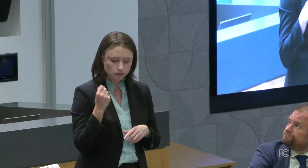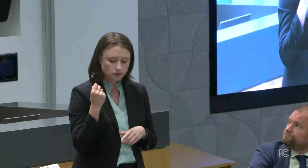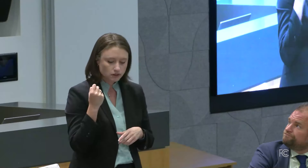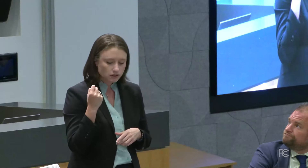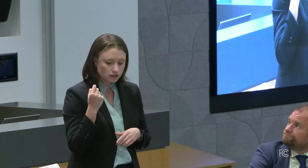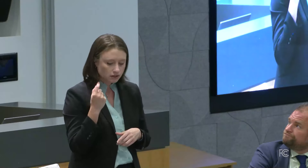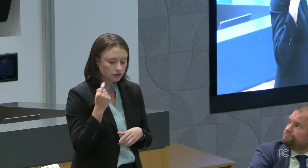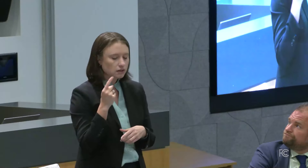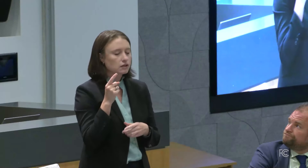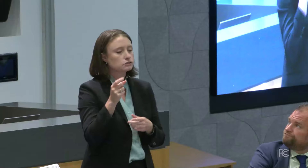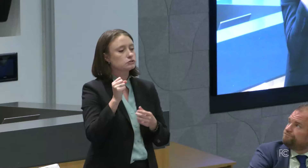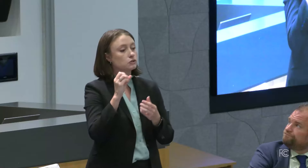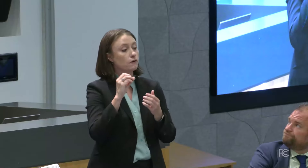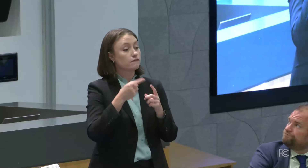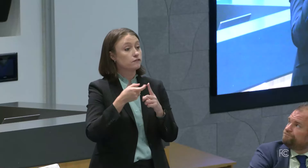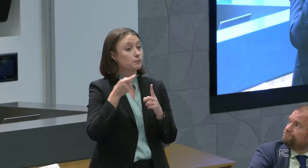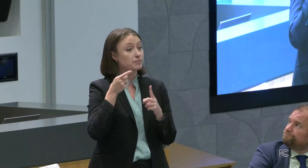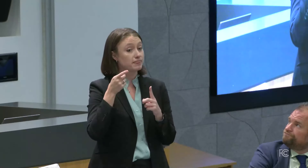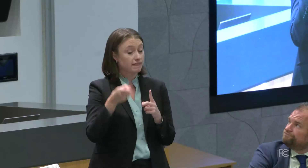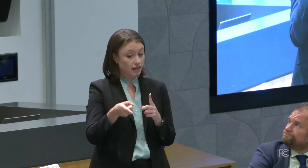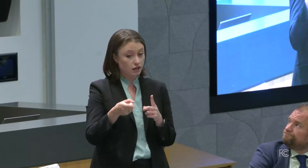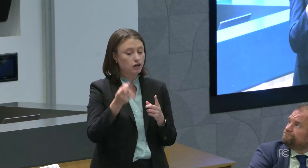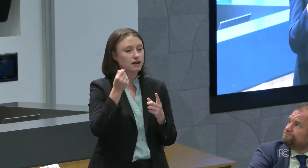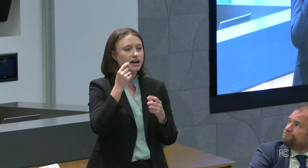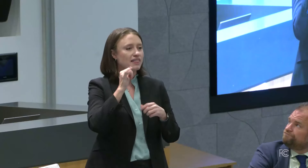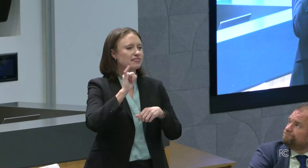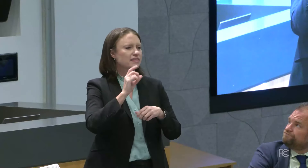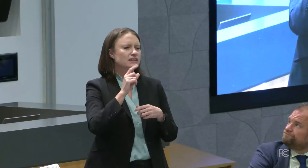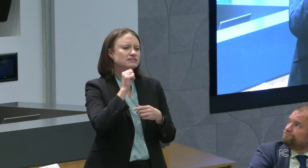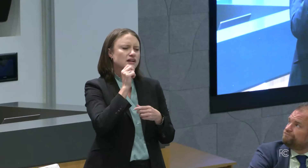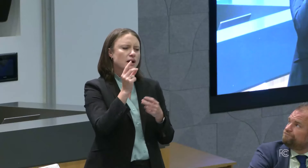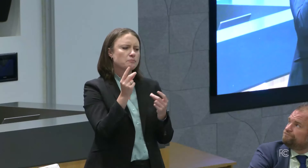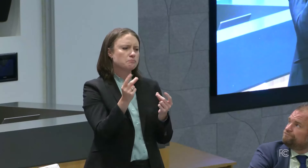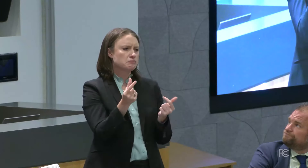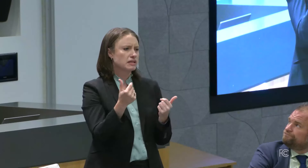WE WERE AGE TO ROLL IT OUT IN MAY OF THAT YEAR. WHICH IS QUITE QUICK.